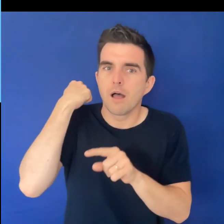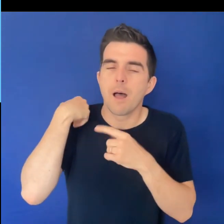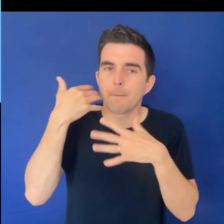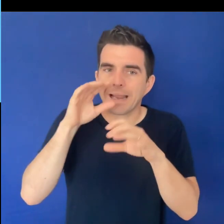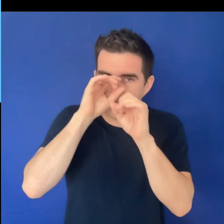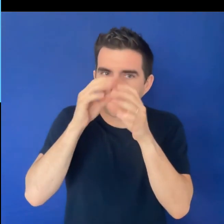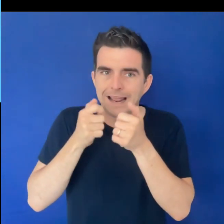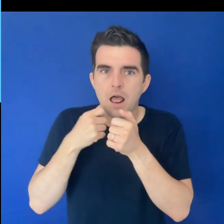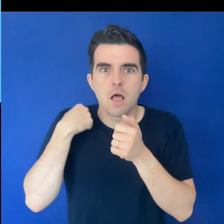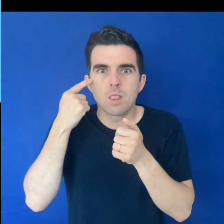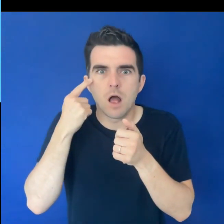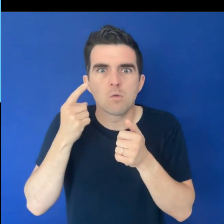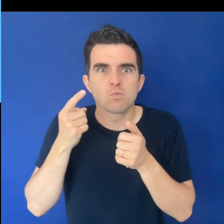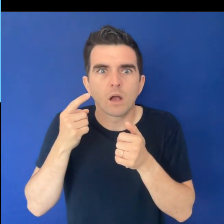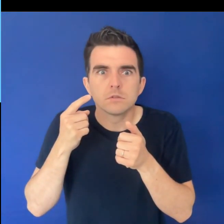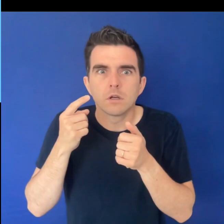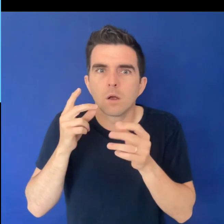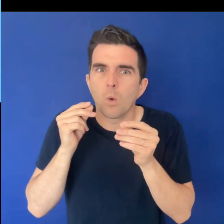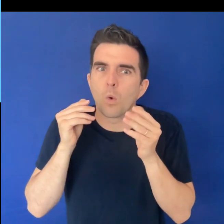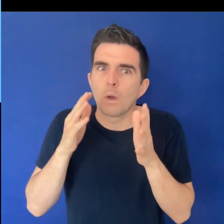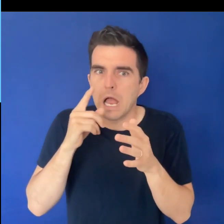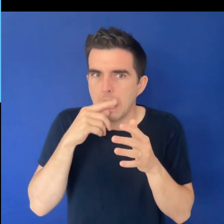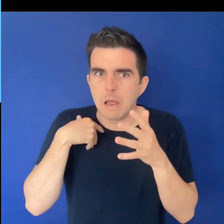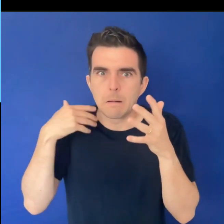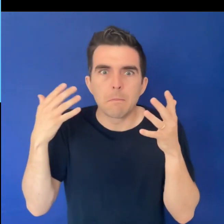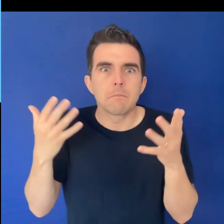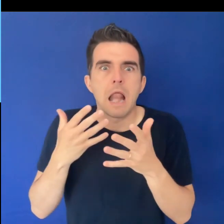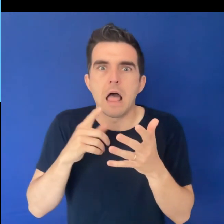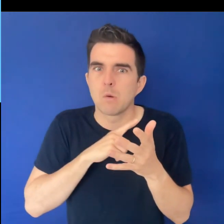thinking to myself “There’s no way I’m going to be able to play the sequel due to my limited amount